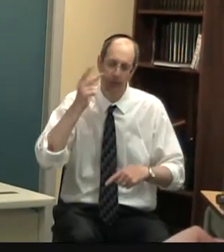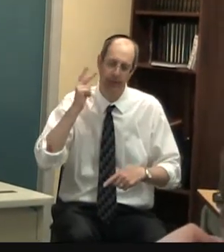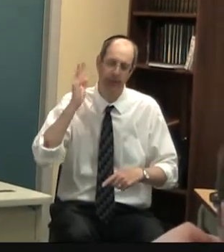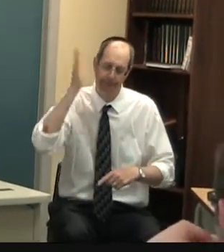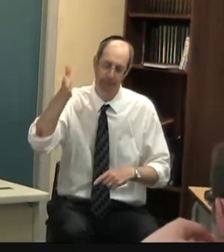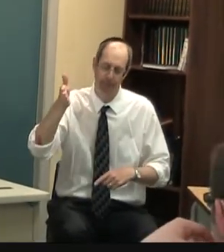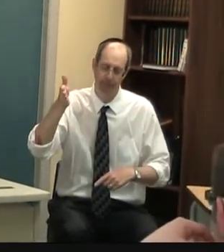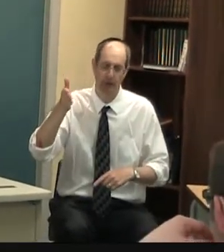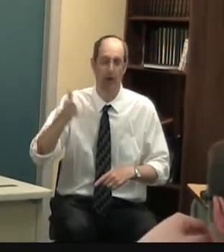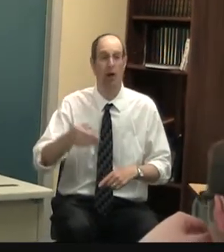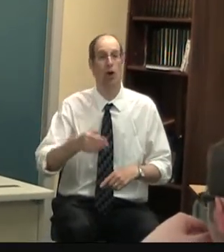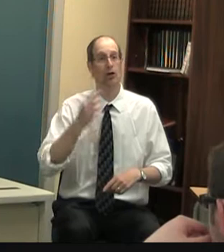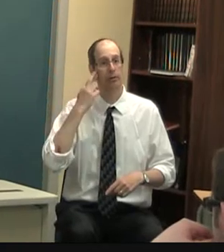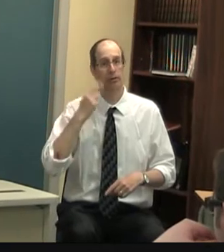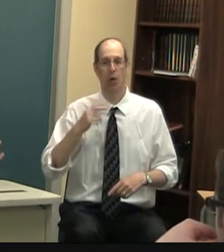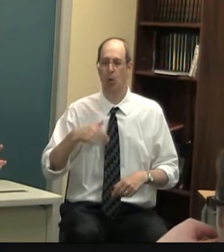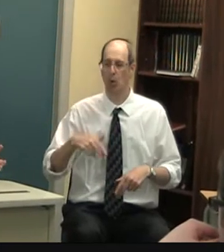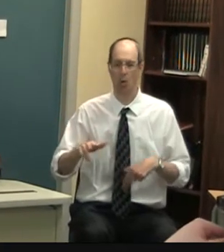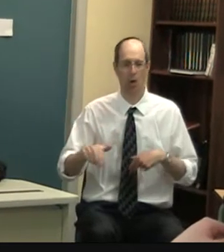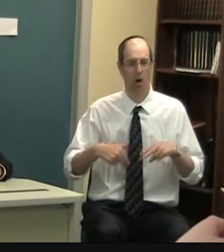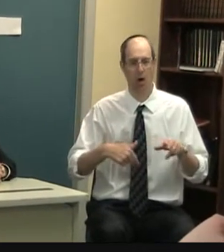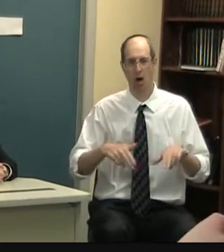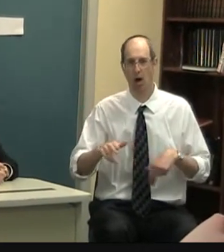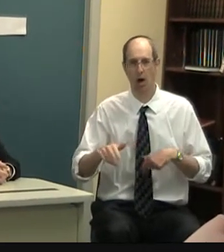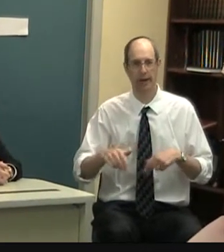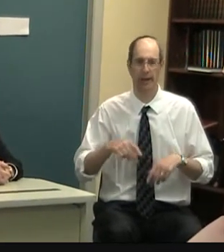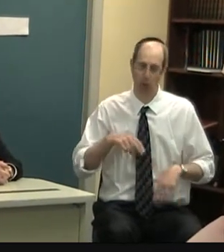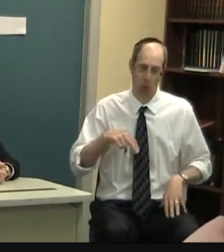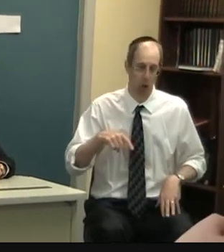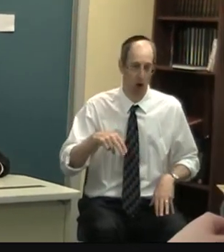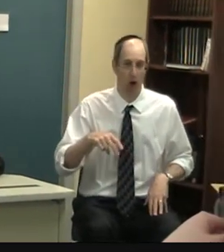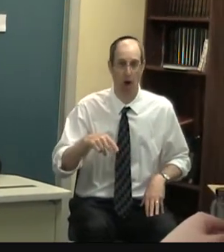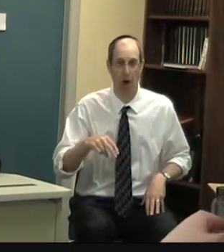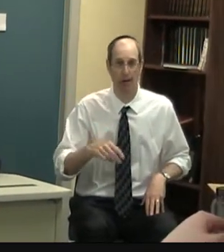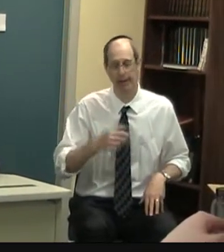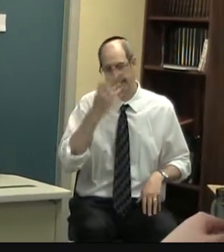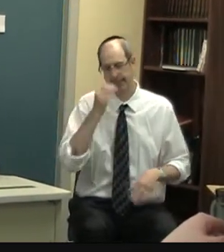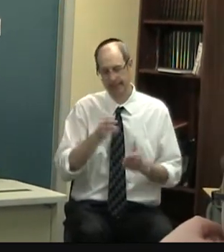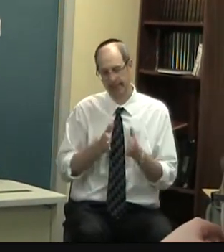And so we start to walking home there's no money for a carriage he's he sleeps on the road there's no money for a hotel